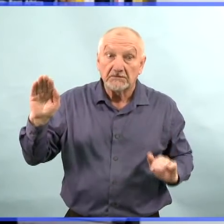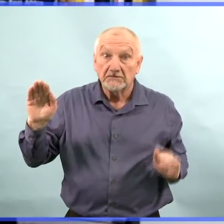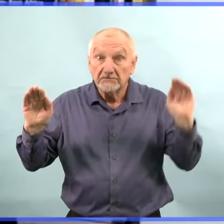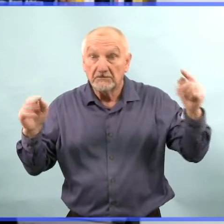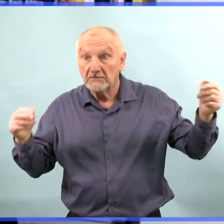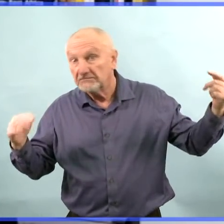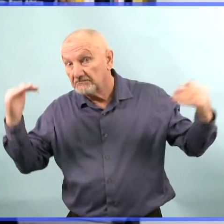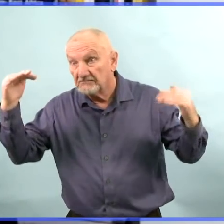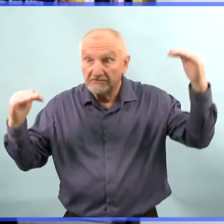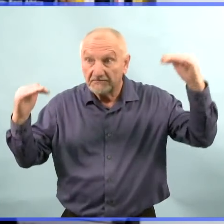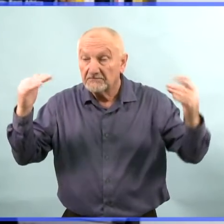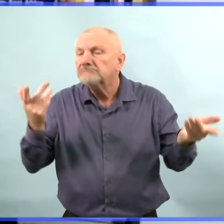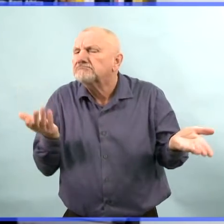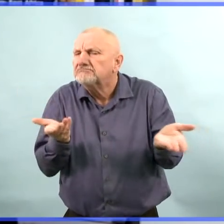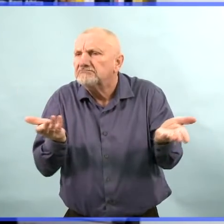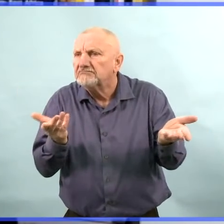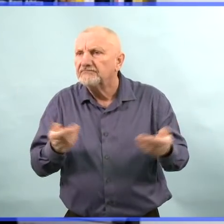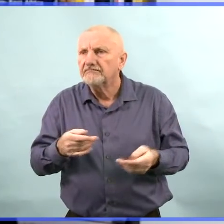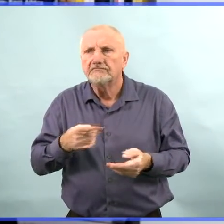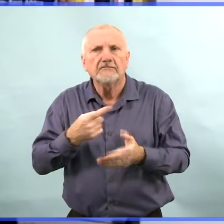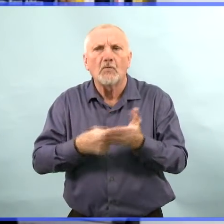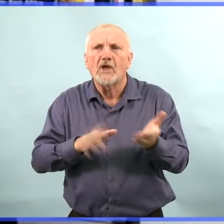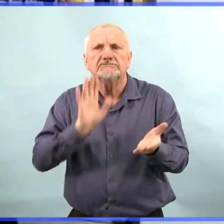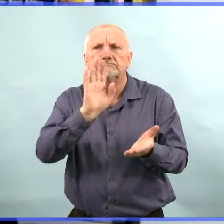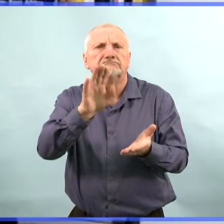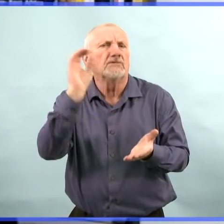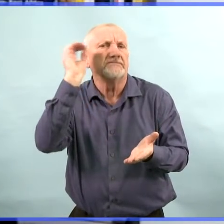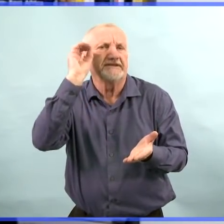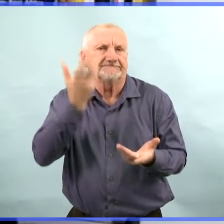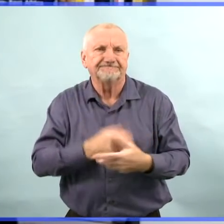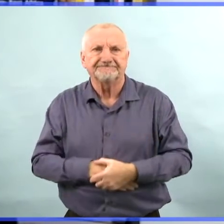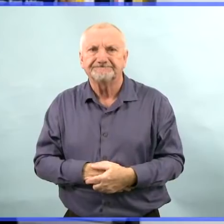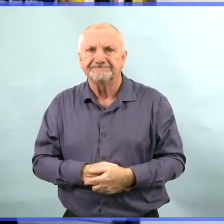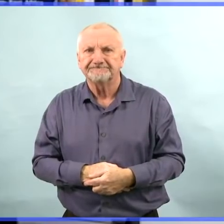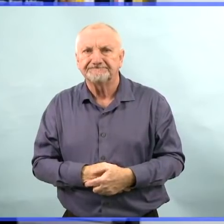well the the pharmacies and physician clinics uh only started getting their supply